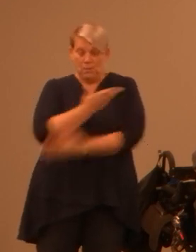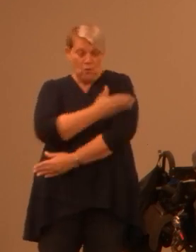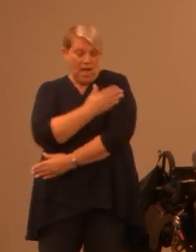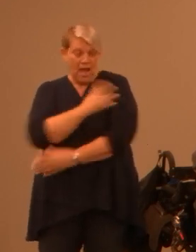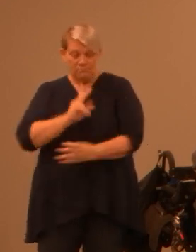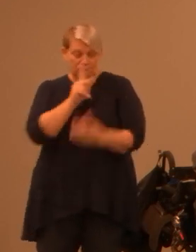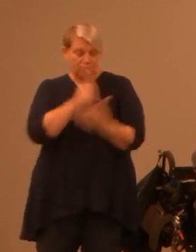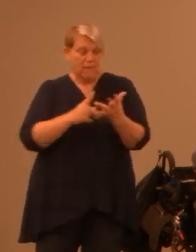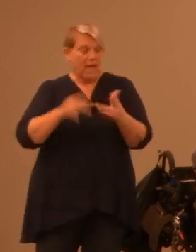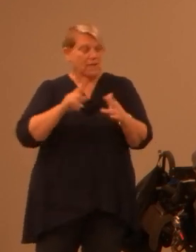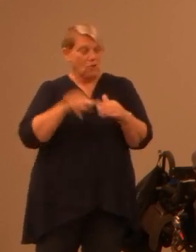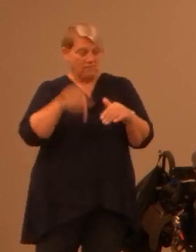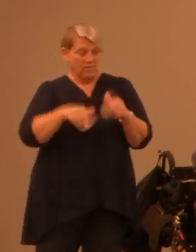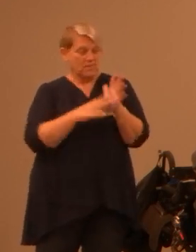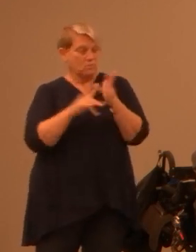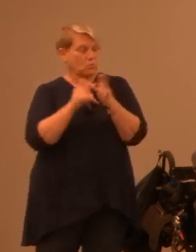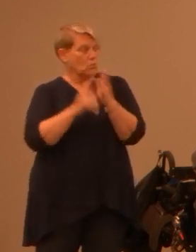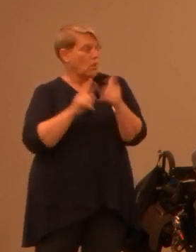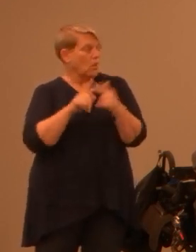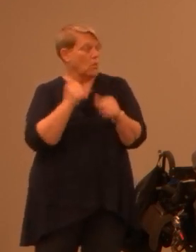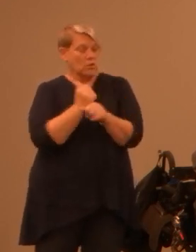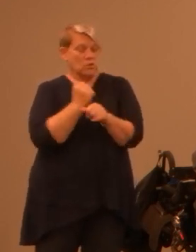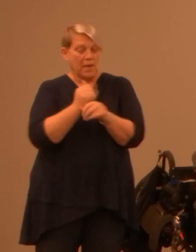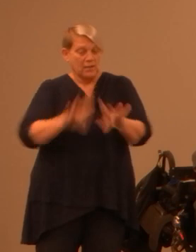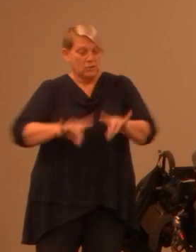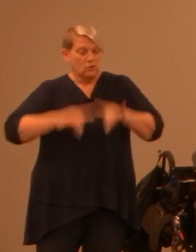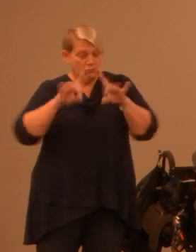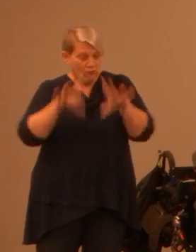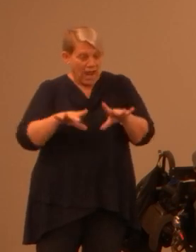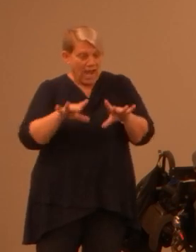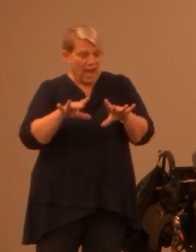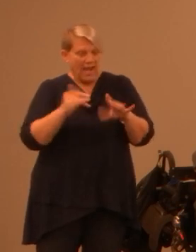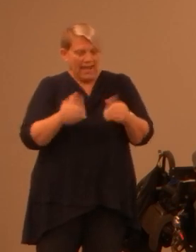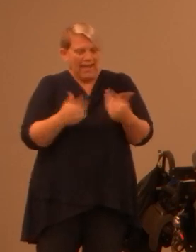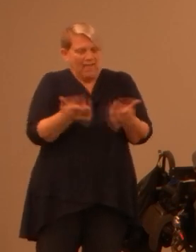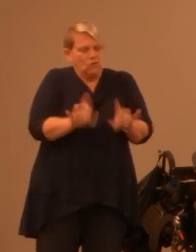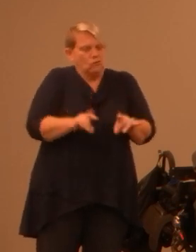movement that's making Australia, and giving Australia a positive difference